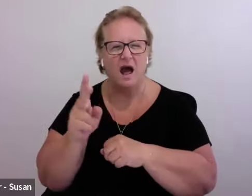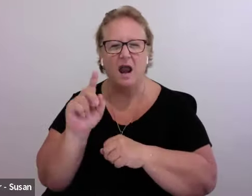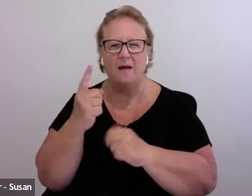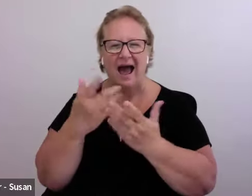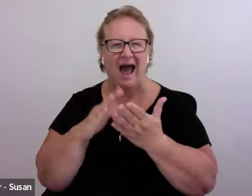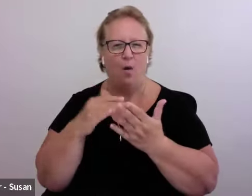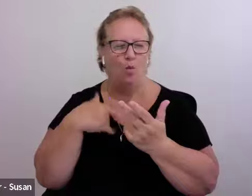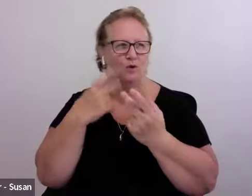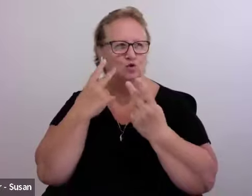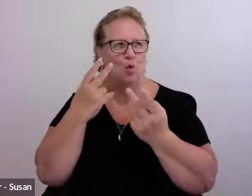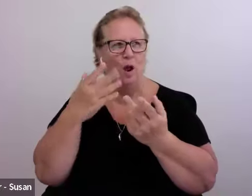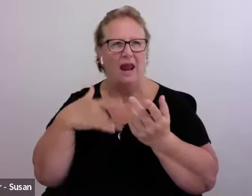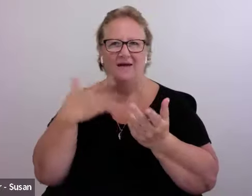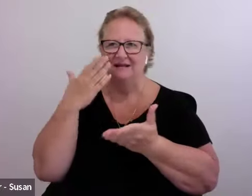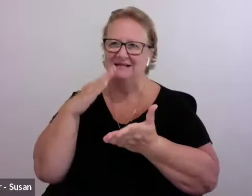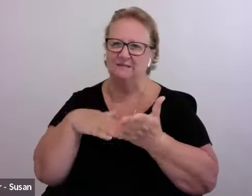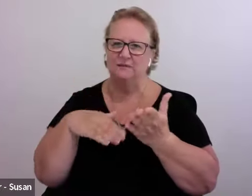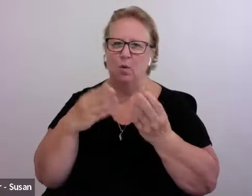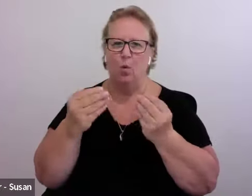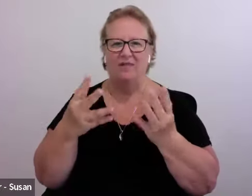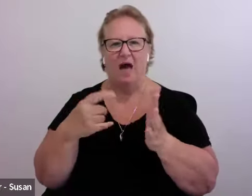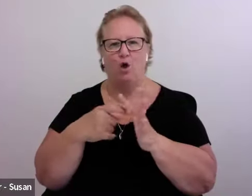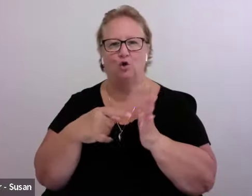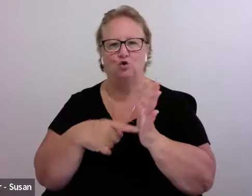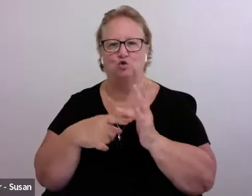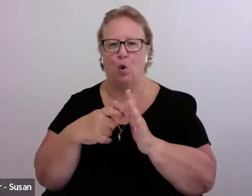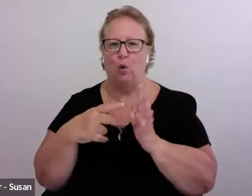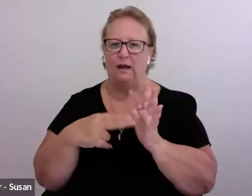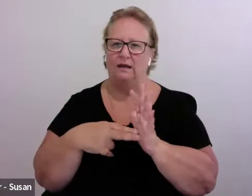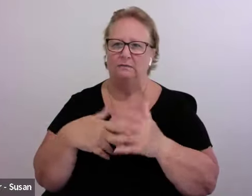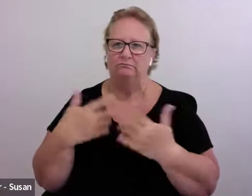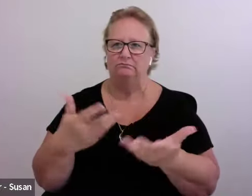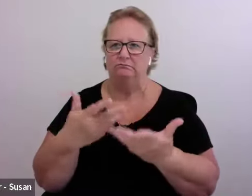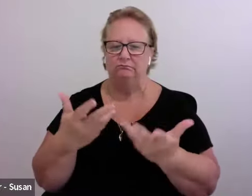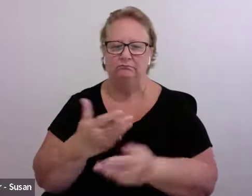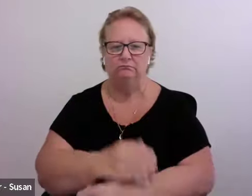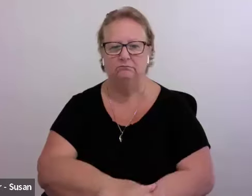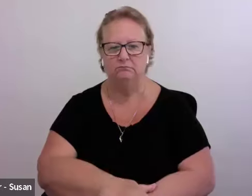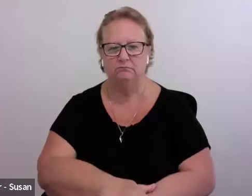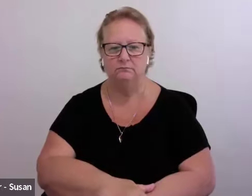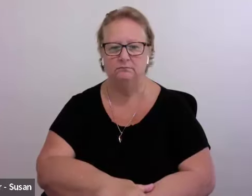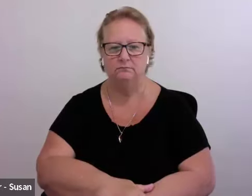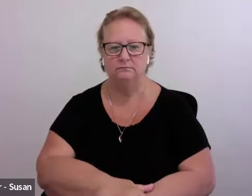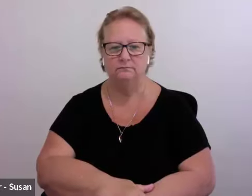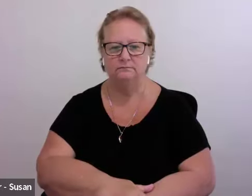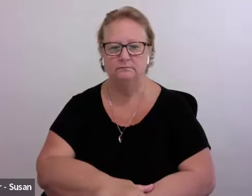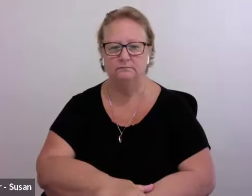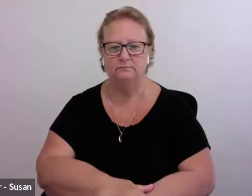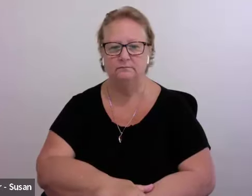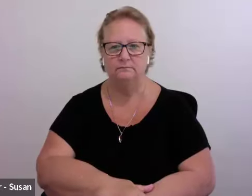We've talked about this quite a bit throughout the presentation, but how do we show lived experience